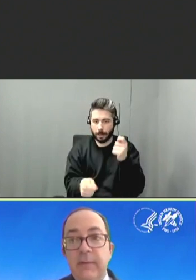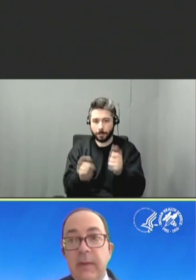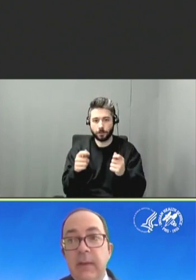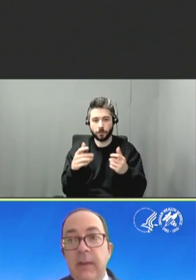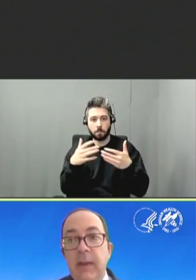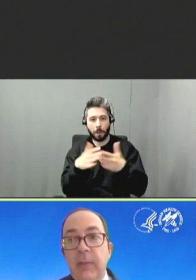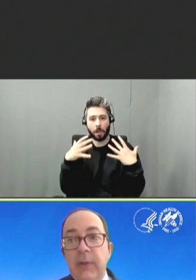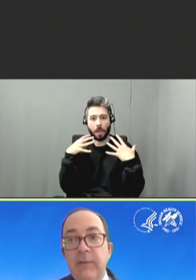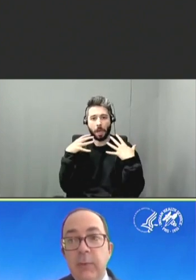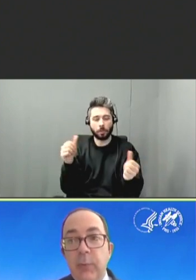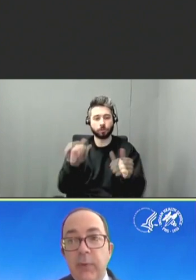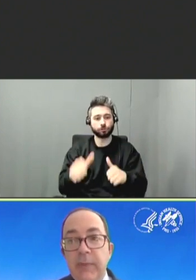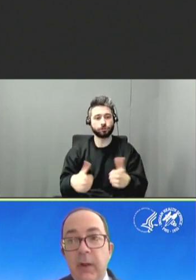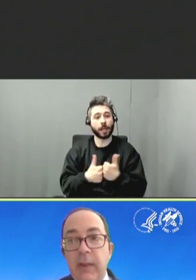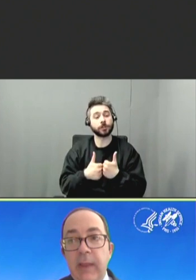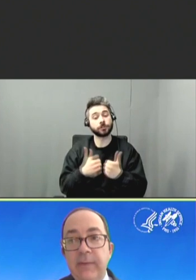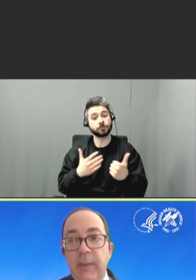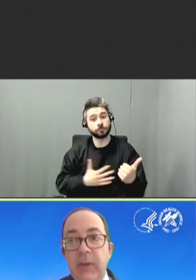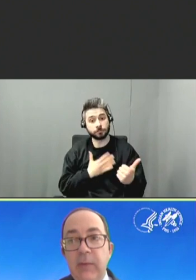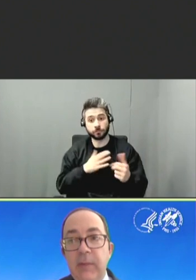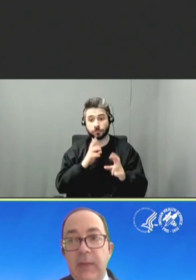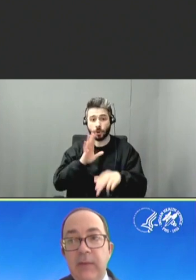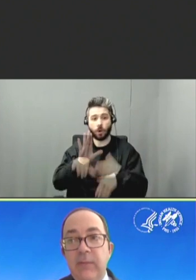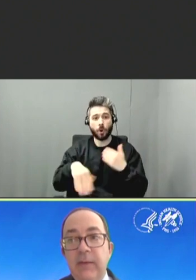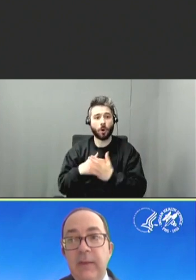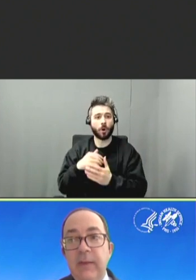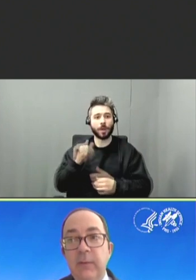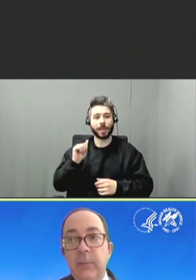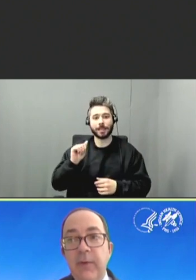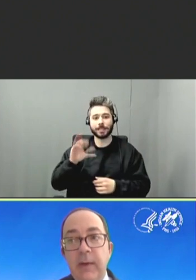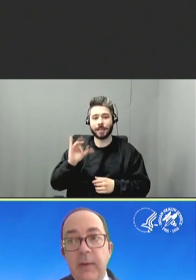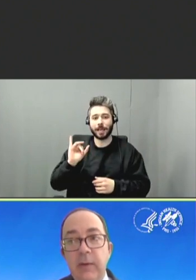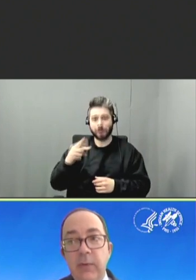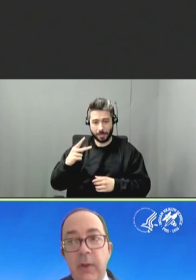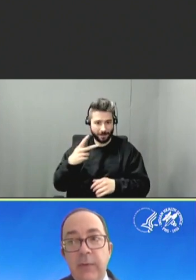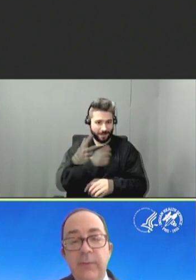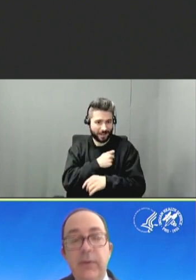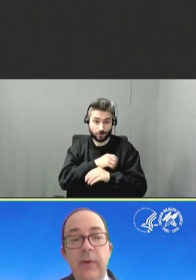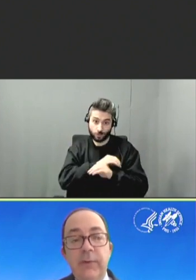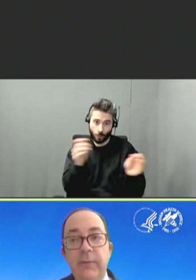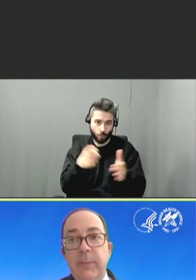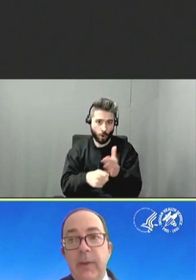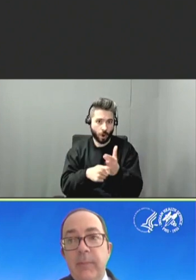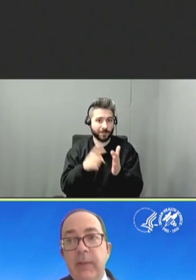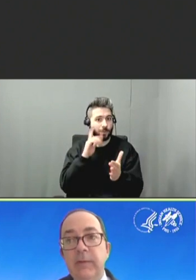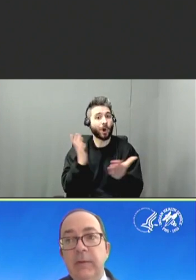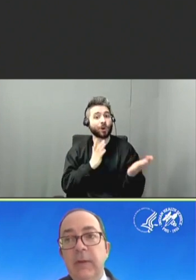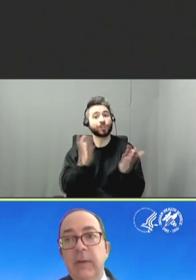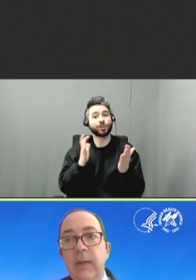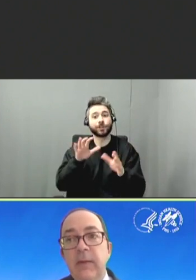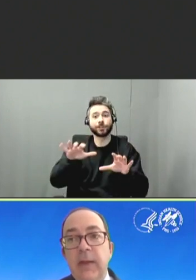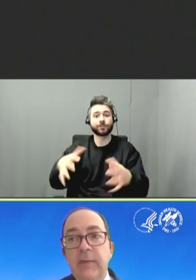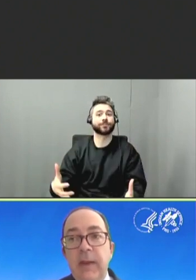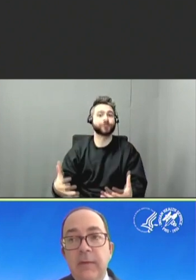I'm pleased to report that all ACIP recommended vaccines are provided at no cost for our service population.